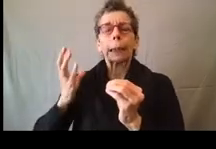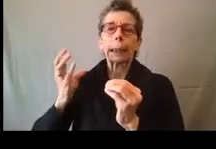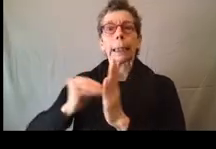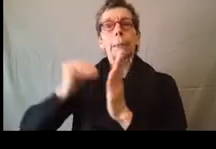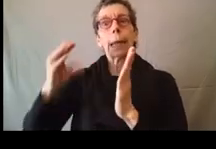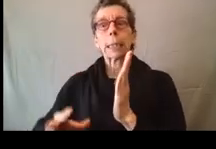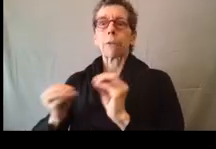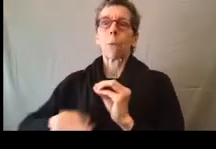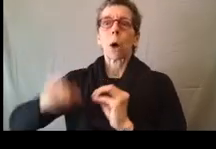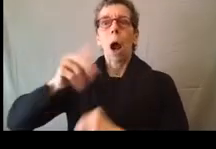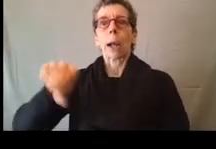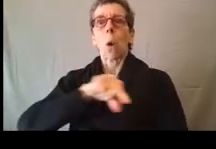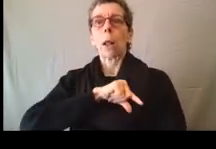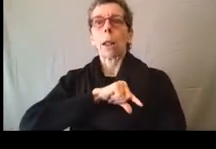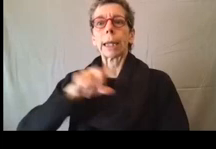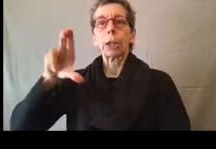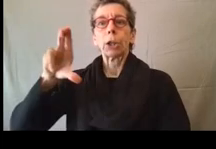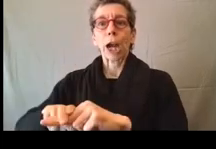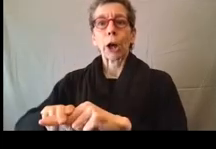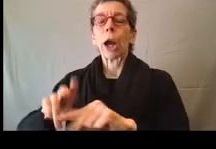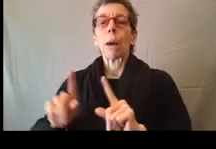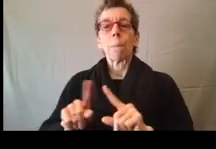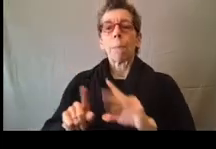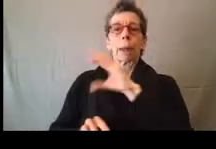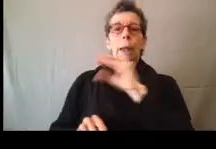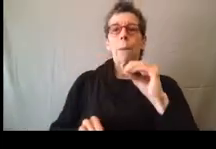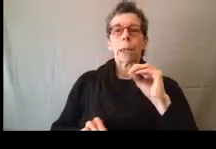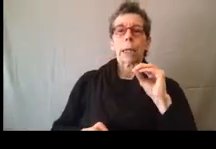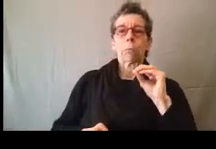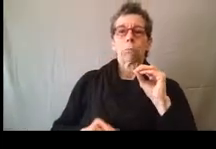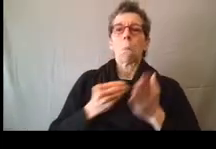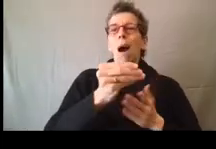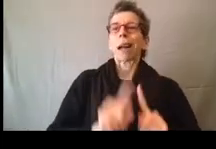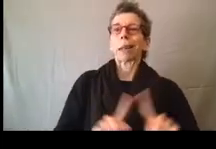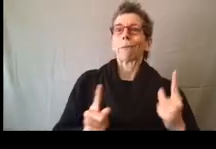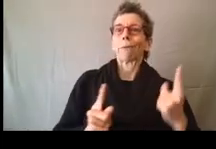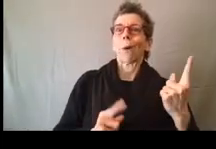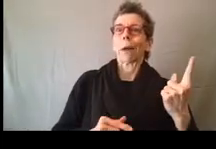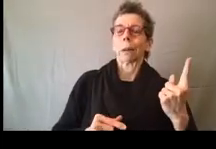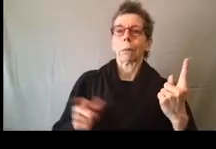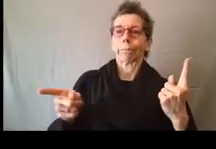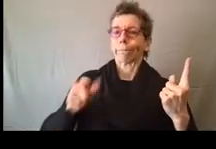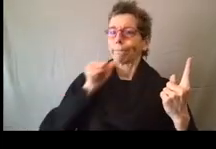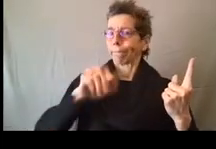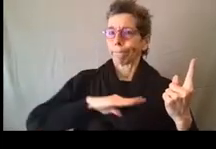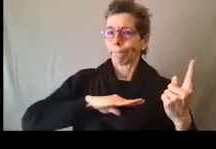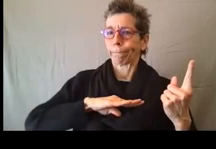higher quality chair. So, then the employer didn't know what to do. Think about this story,